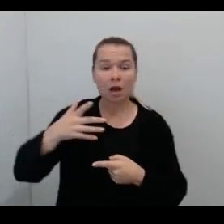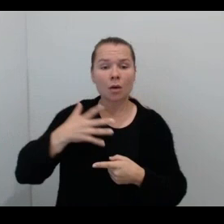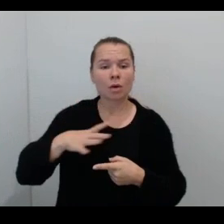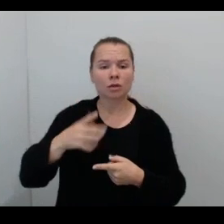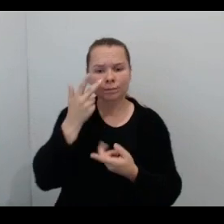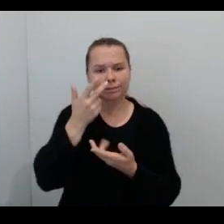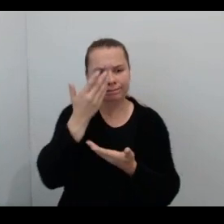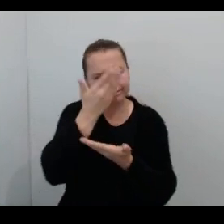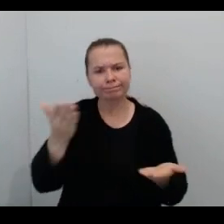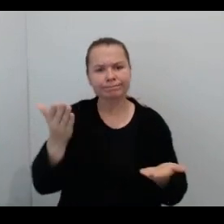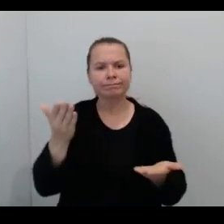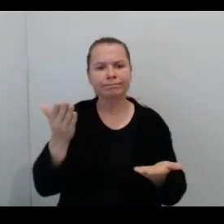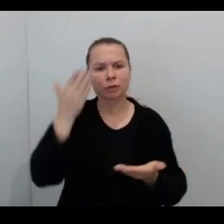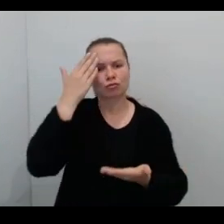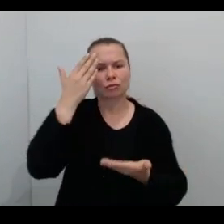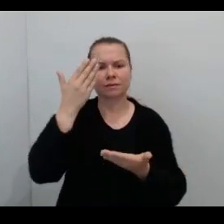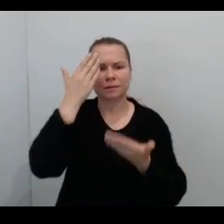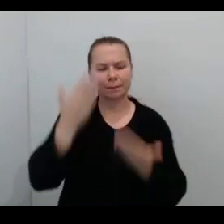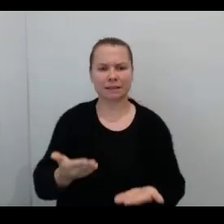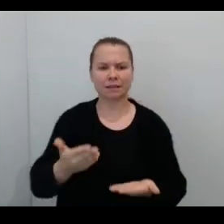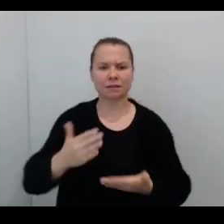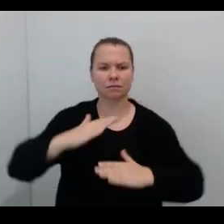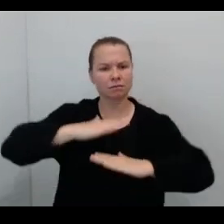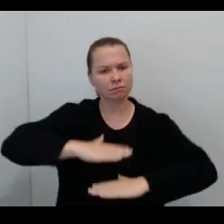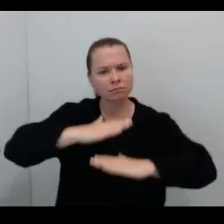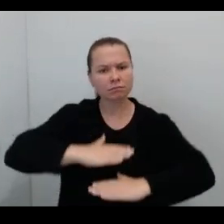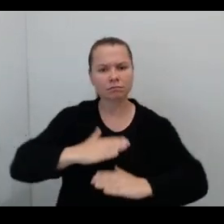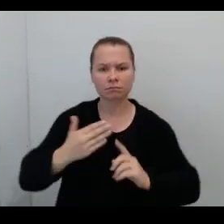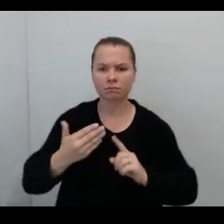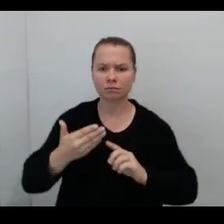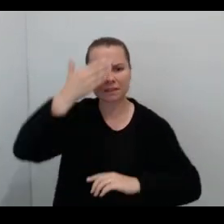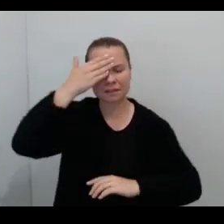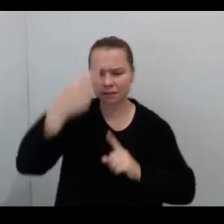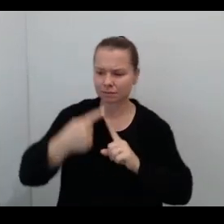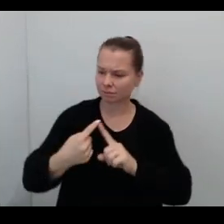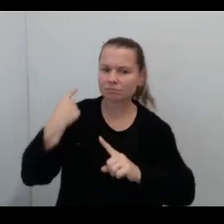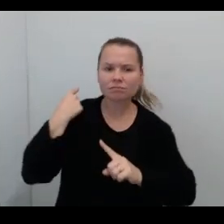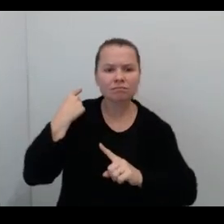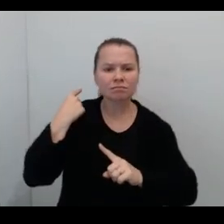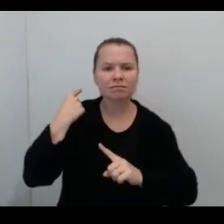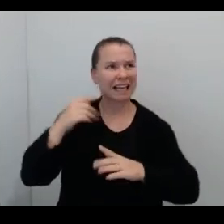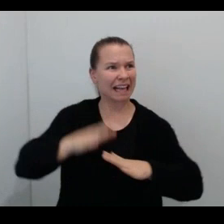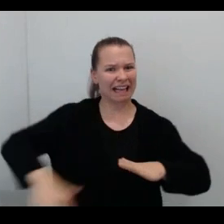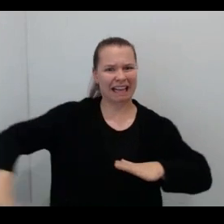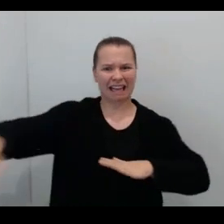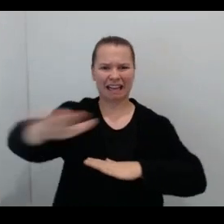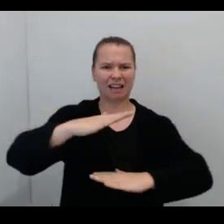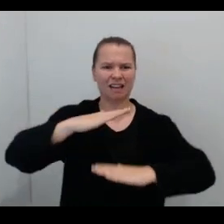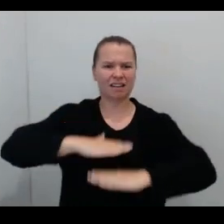my respects to the First Nations custodians of the land where our offices stand today